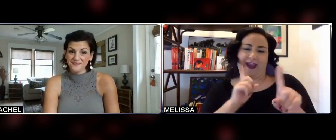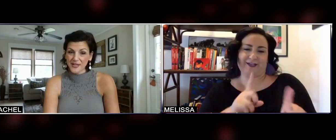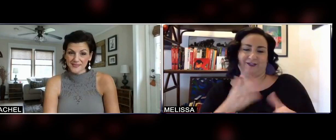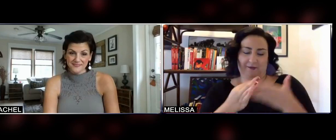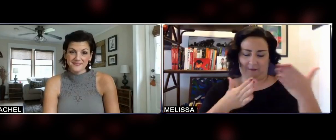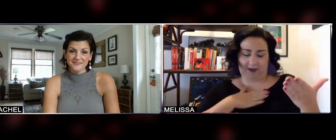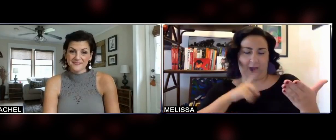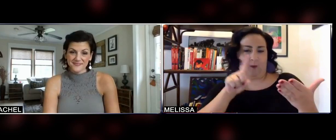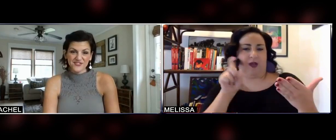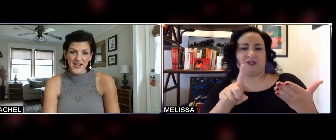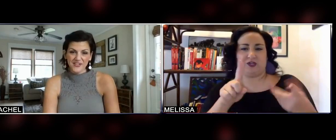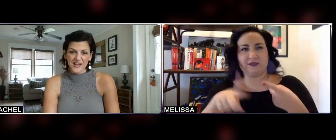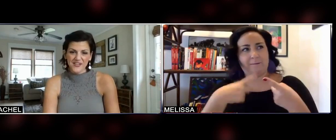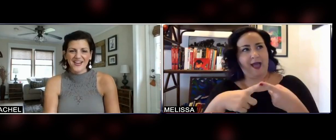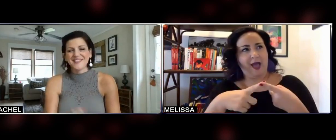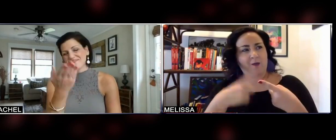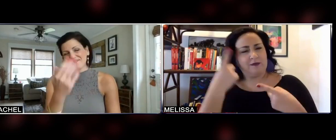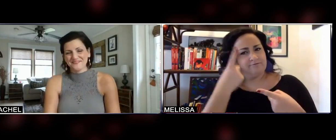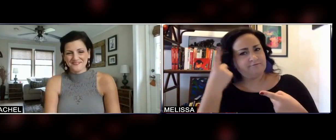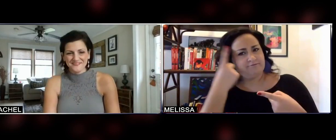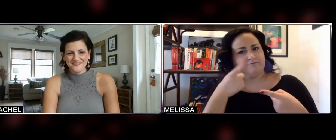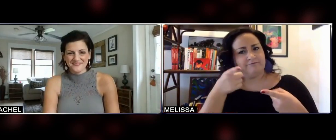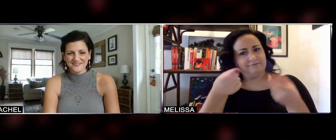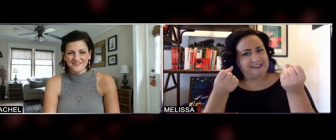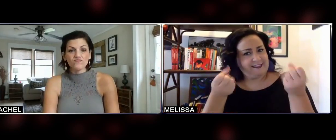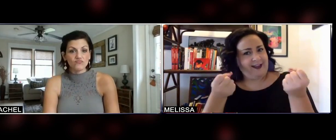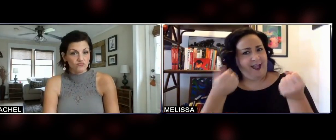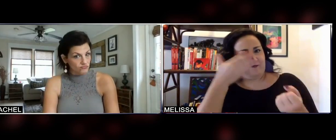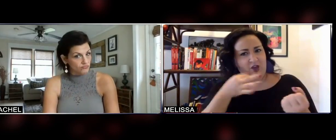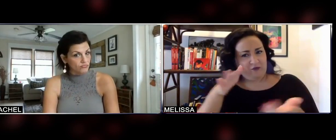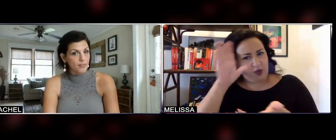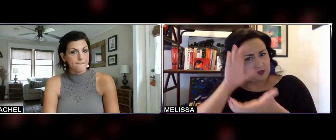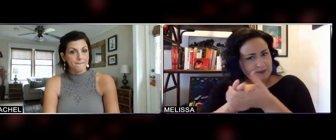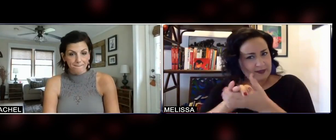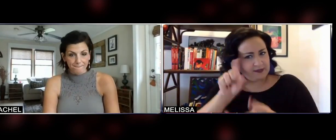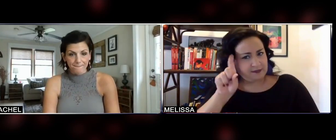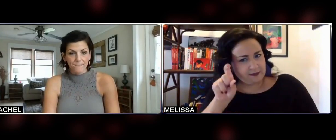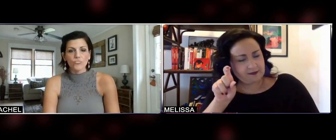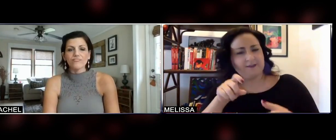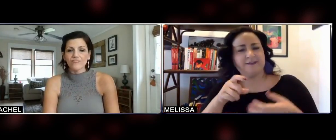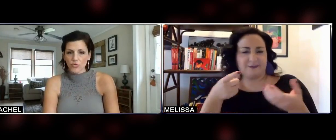You've already answered some of my questions about whether or not you sign in front of your husband.